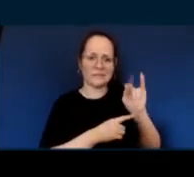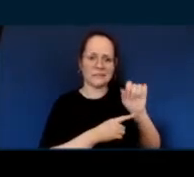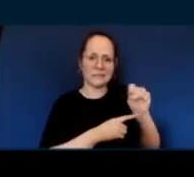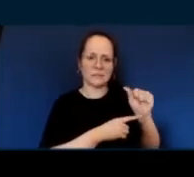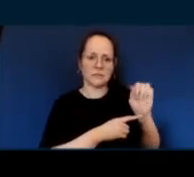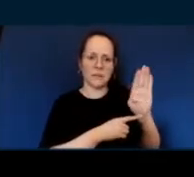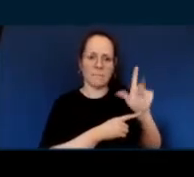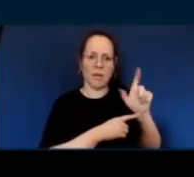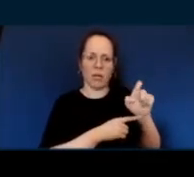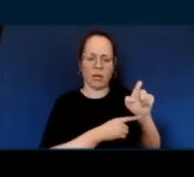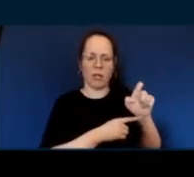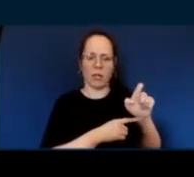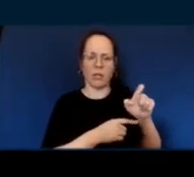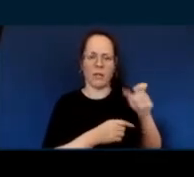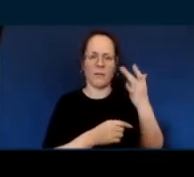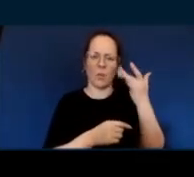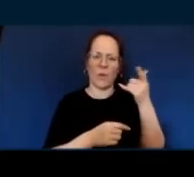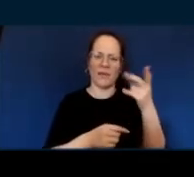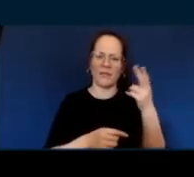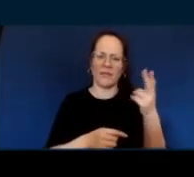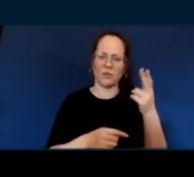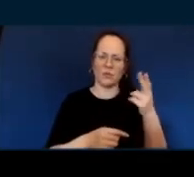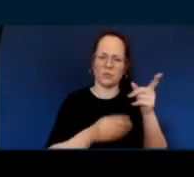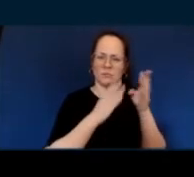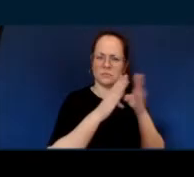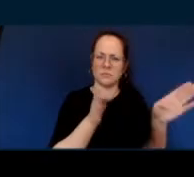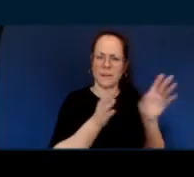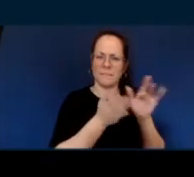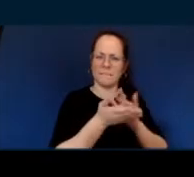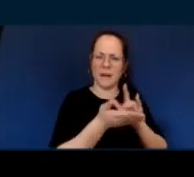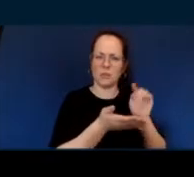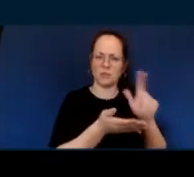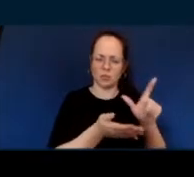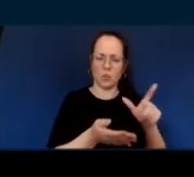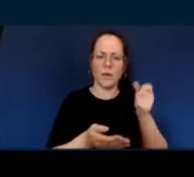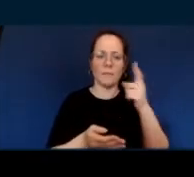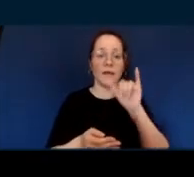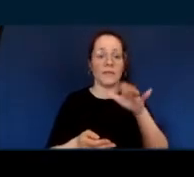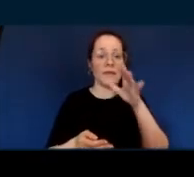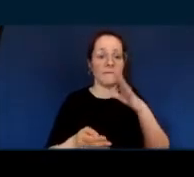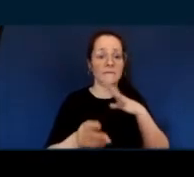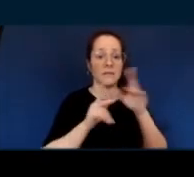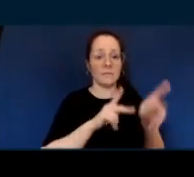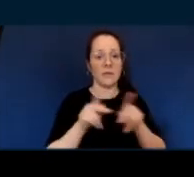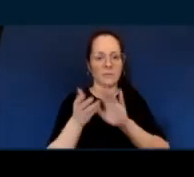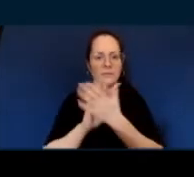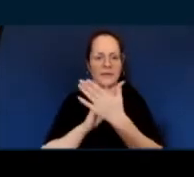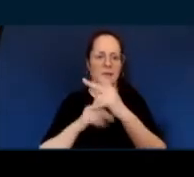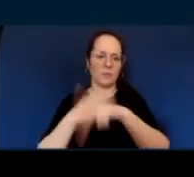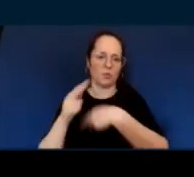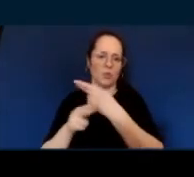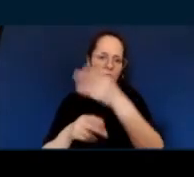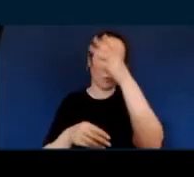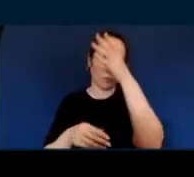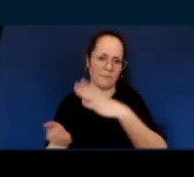A WIDELY MEDICAL TOOL ONCE AGAIN THE FEMALE BODY TRANSFORMS INTO THE UNIVERSAL MALE AND IF CASE